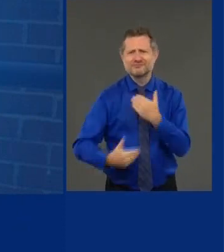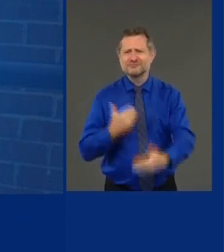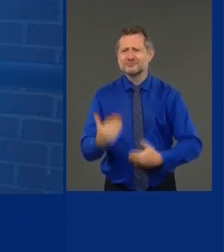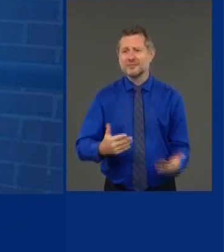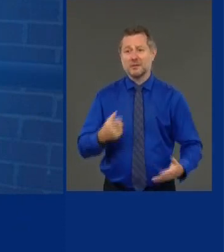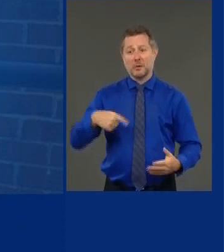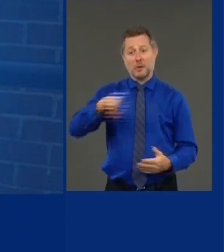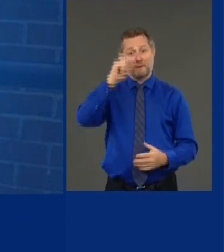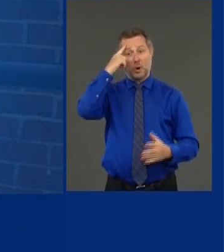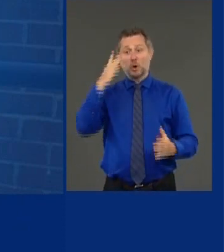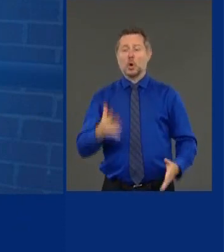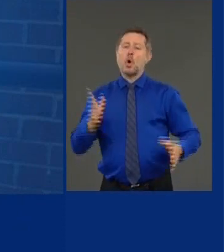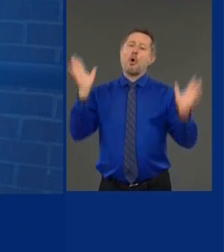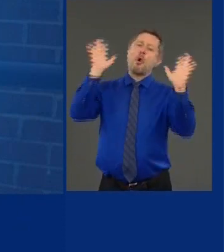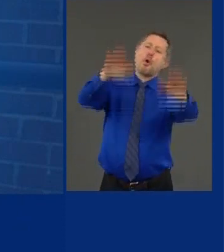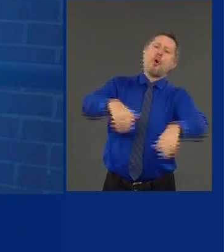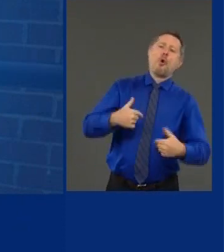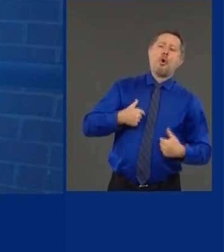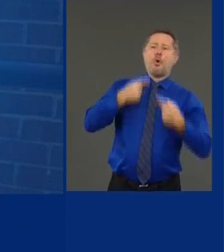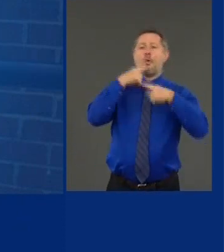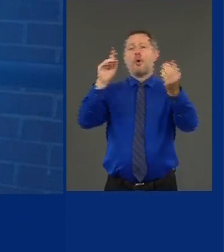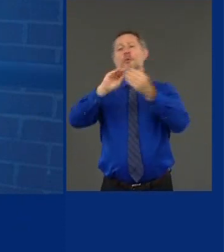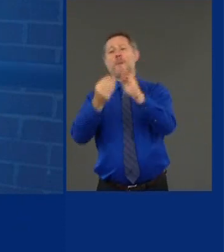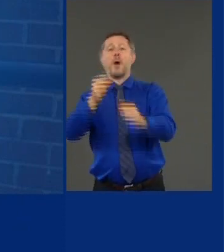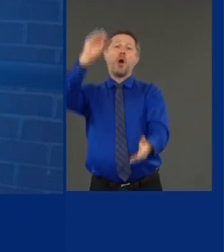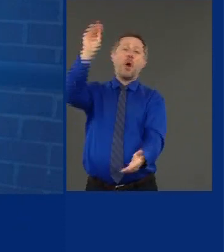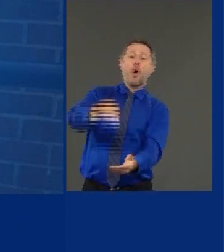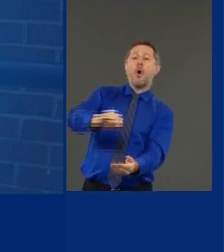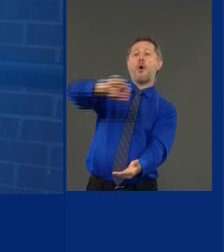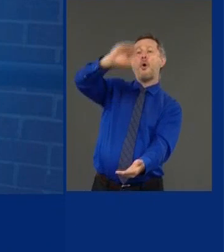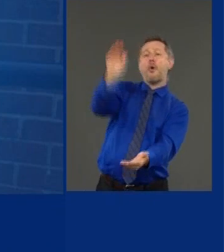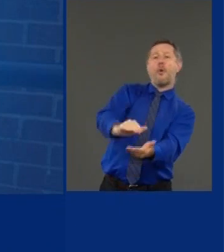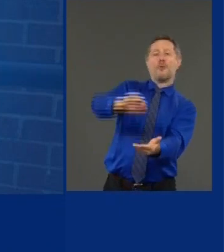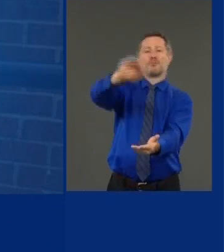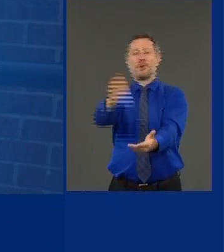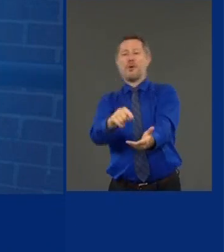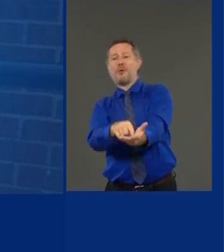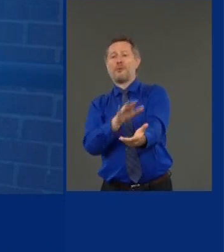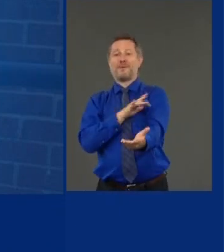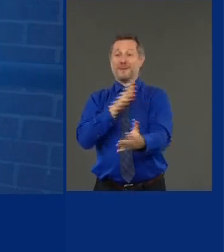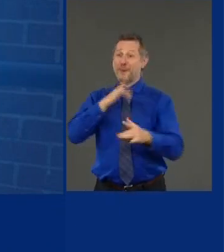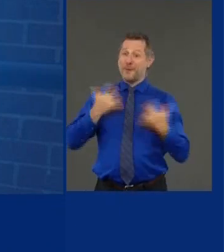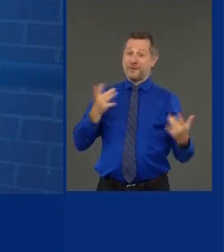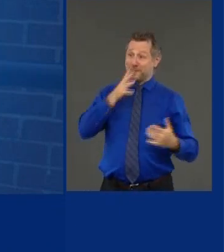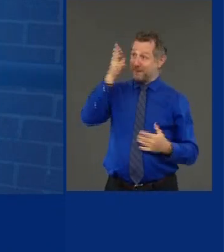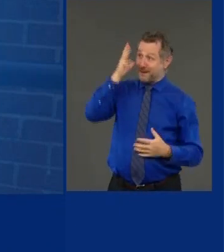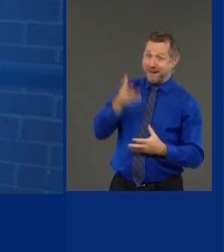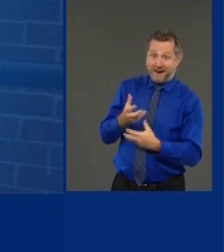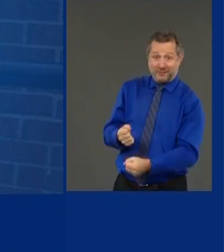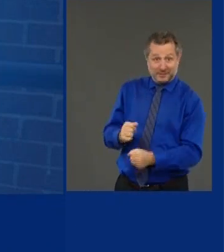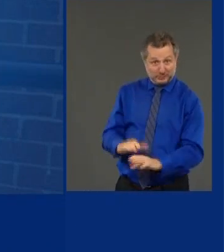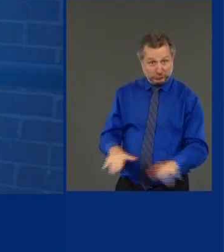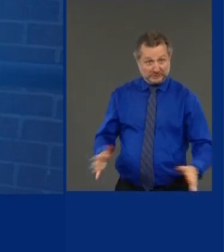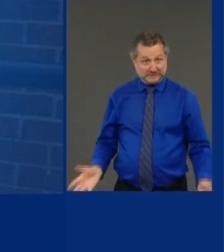AND THEY SHOULD BE COMFORTABLE, BECAUSE THEY'RE THE ULTIMATE DECISION-MAKERS HERE.